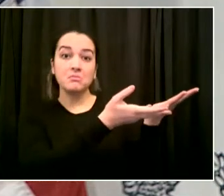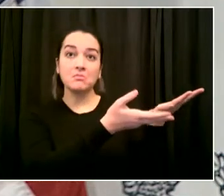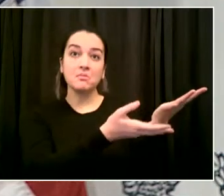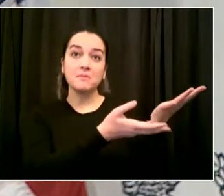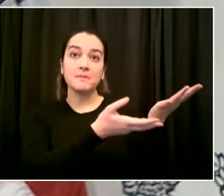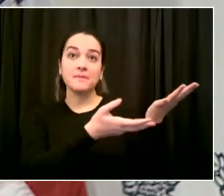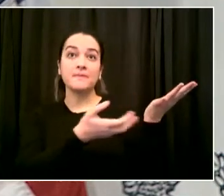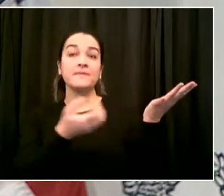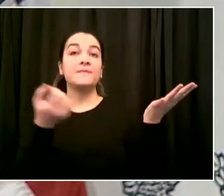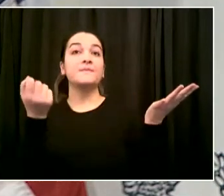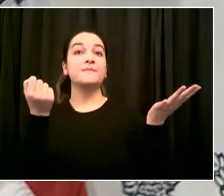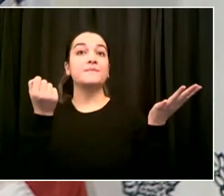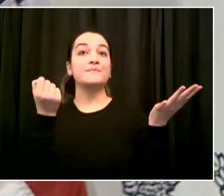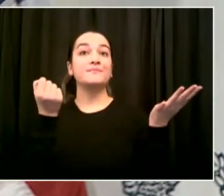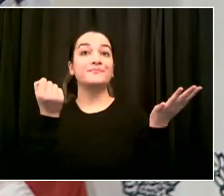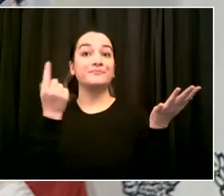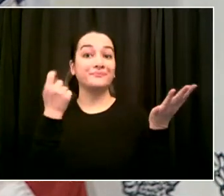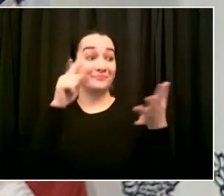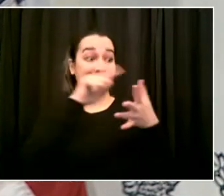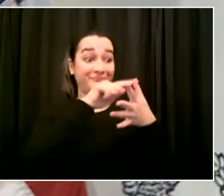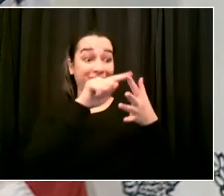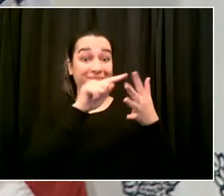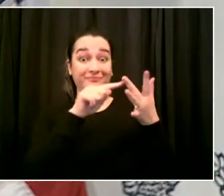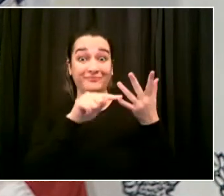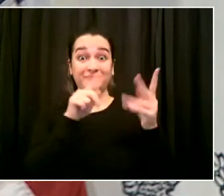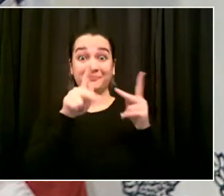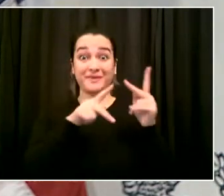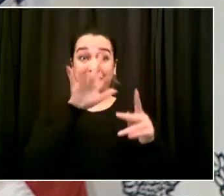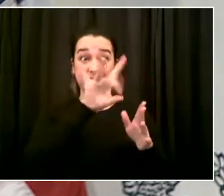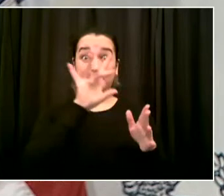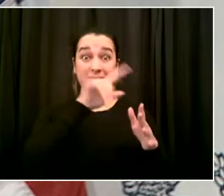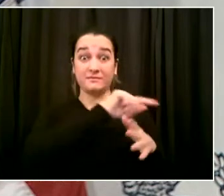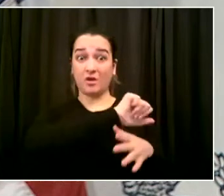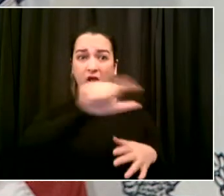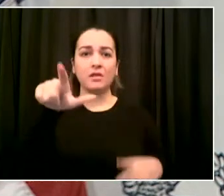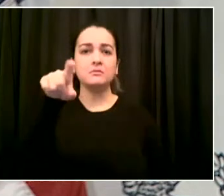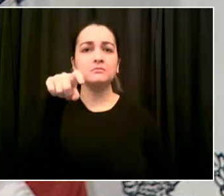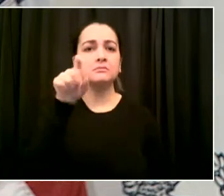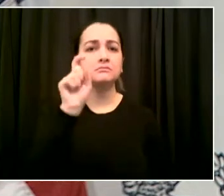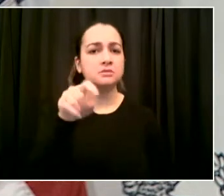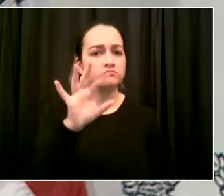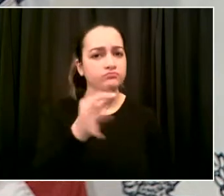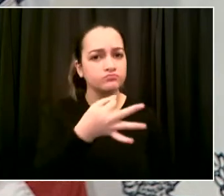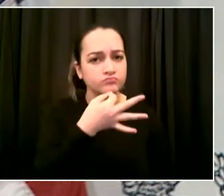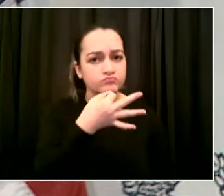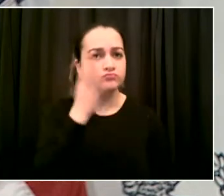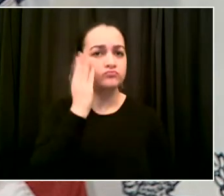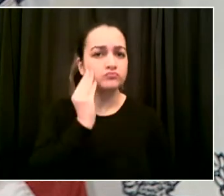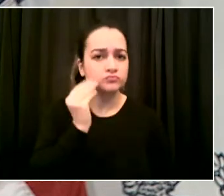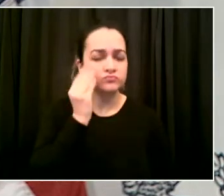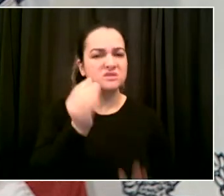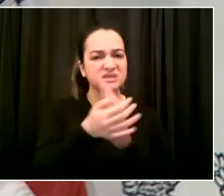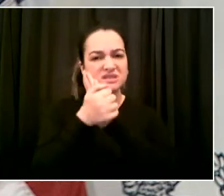RUN A PRECINCT AS THE COCOMIMSSSIONNR E SAID, LIKE A MINI MAYOR FOR